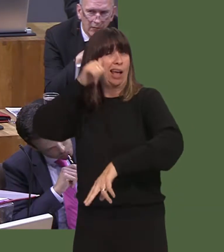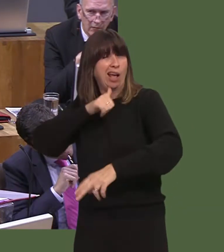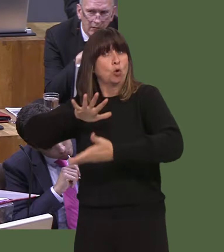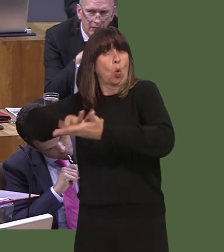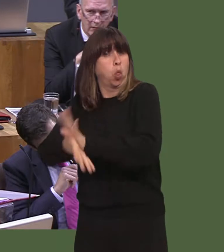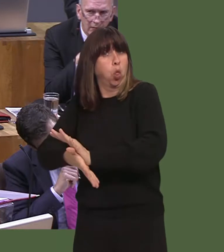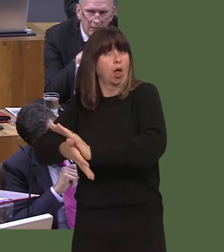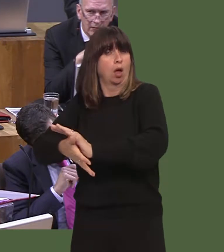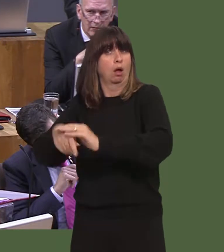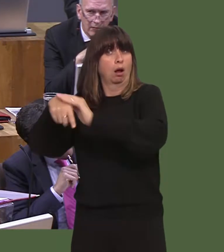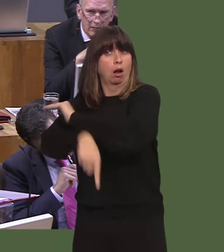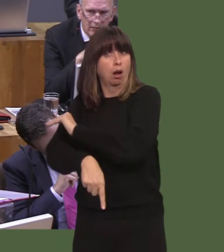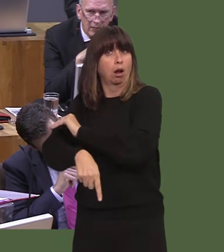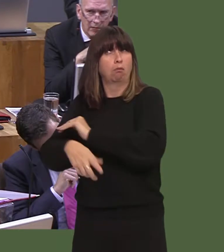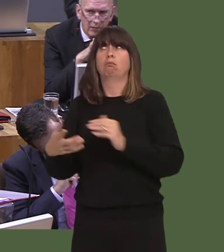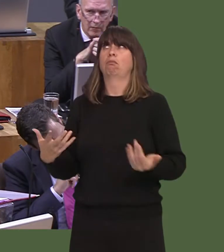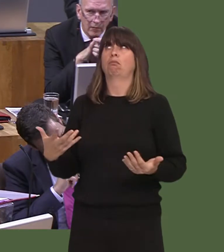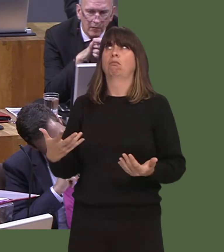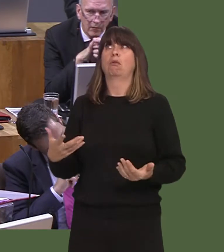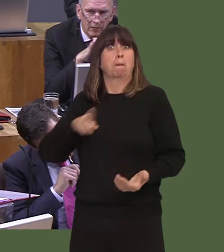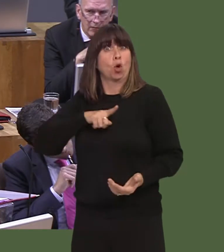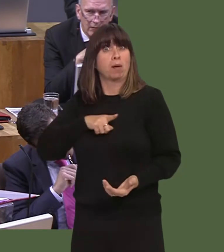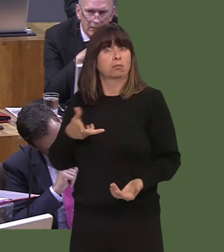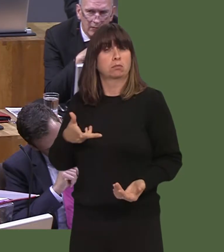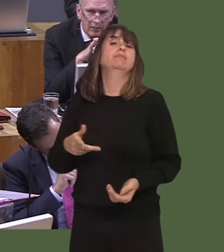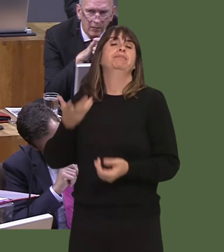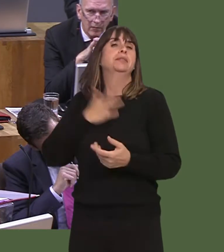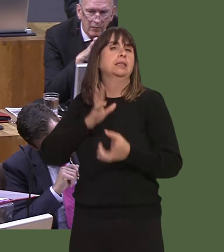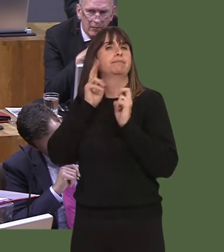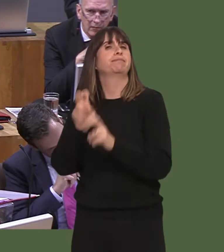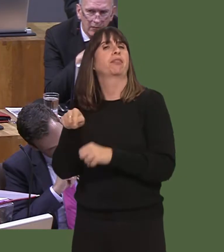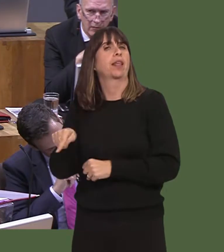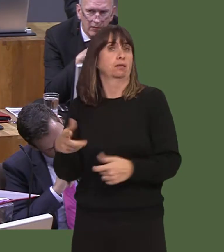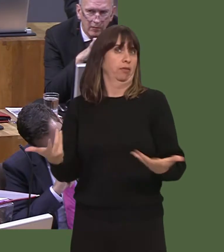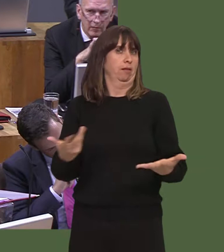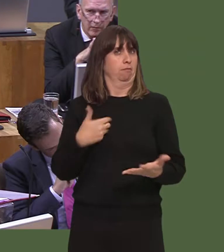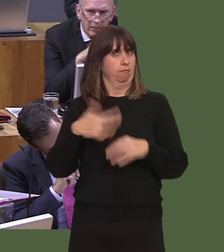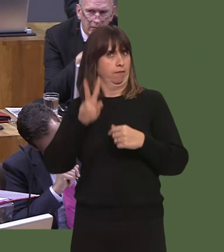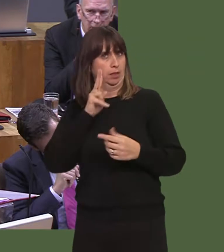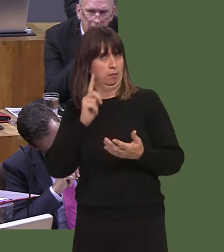So, we have, of course, the commitment by Natural Resources Wales's new chief executive. We will have a new chair in place.